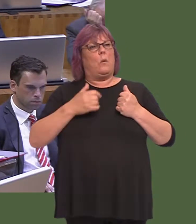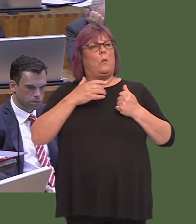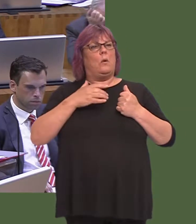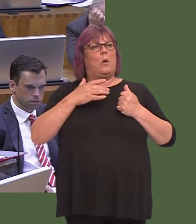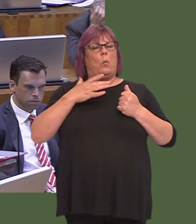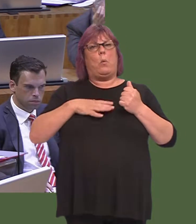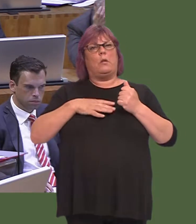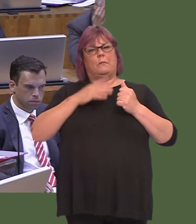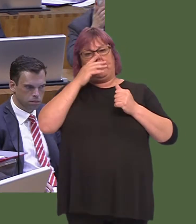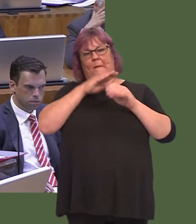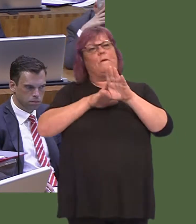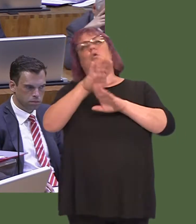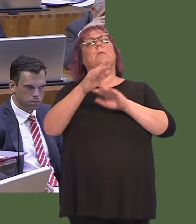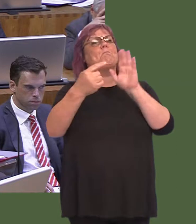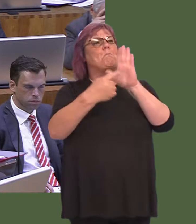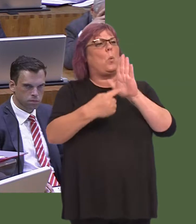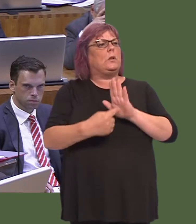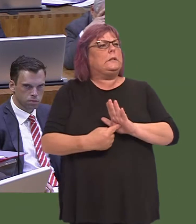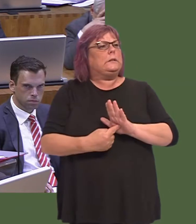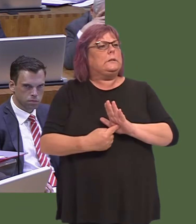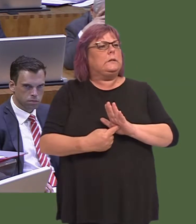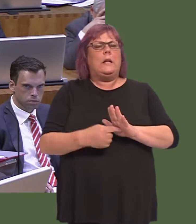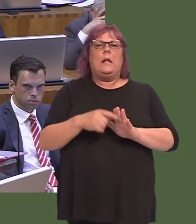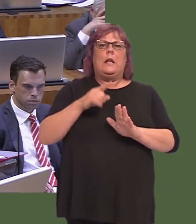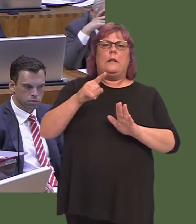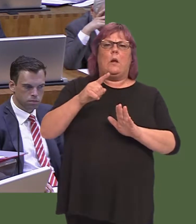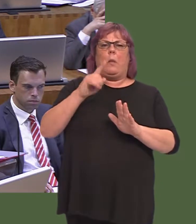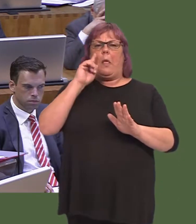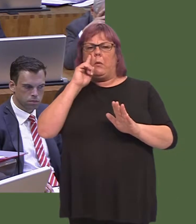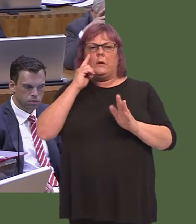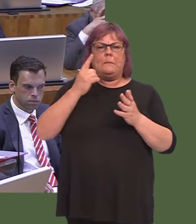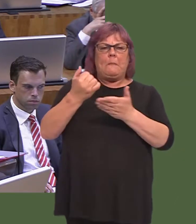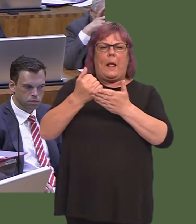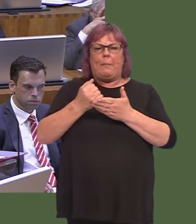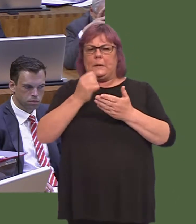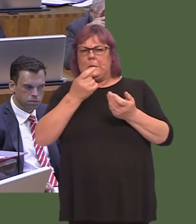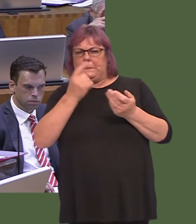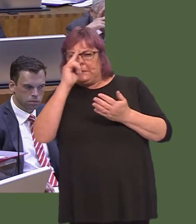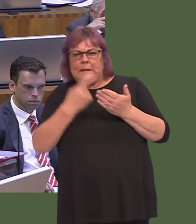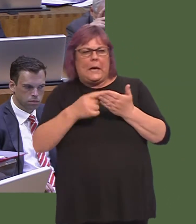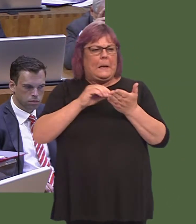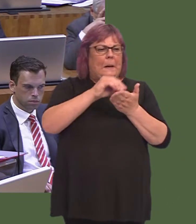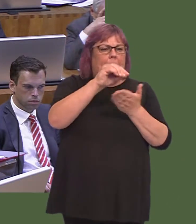governments in the future, and that will shape any spending decisions that we take if there's any extra money on the table.